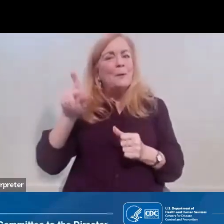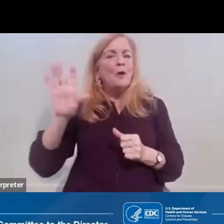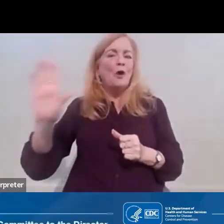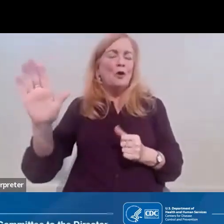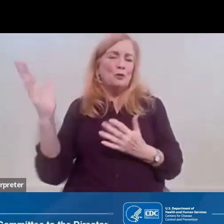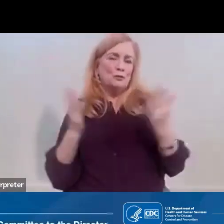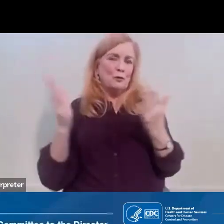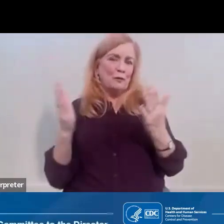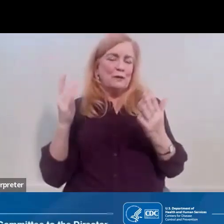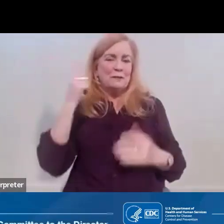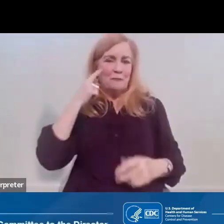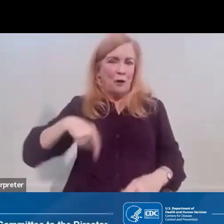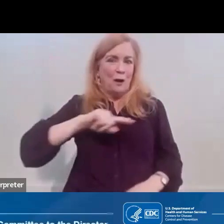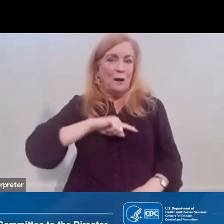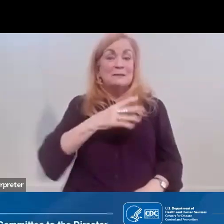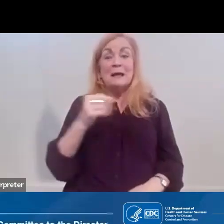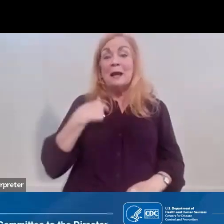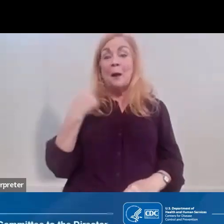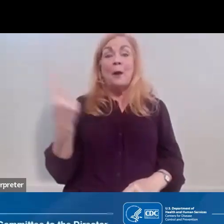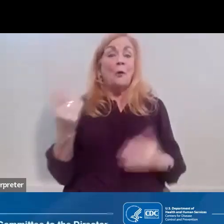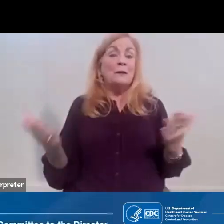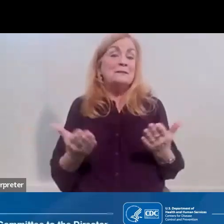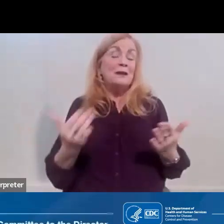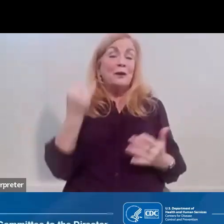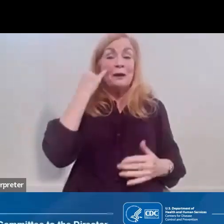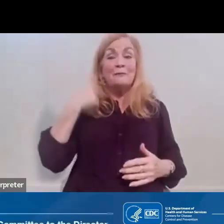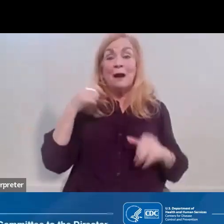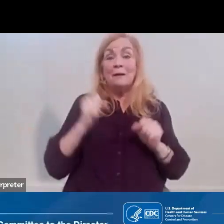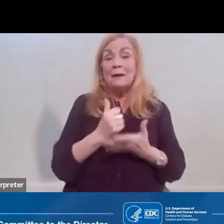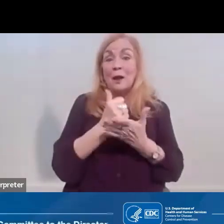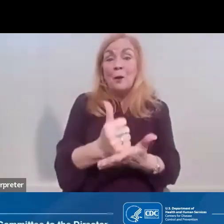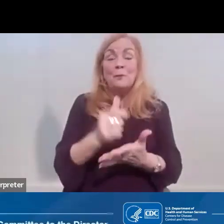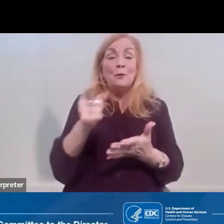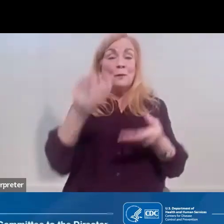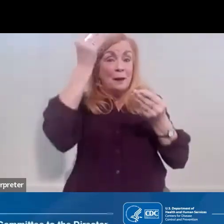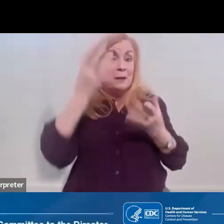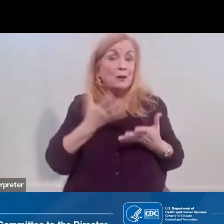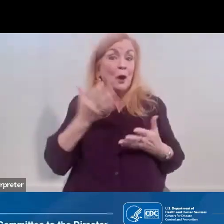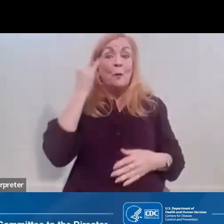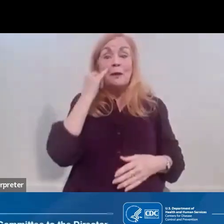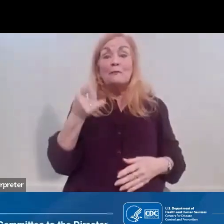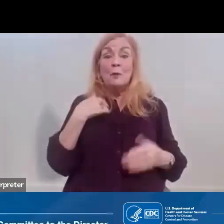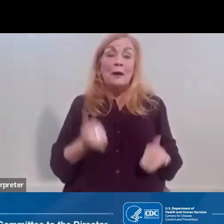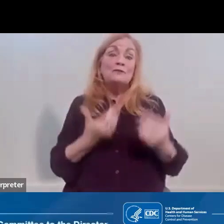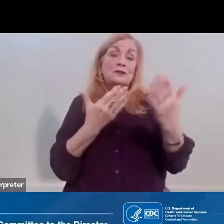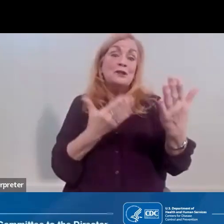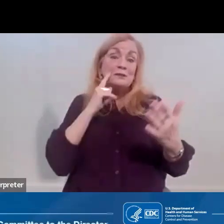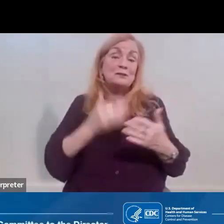And I am always around. If there's ever anything I can do, please let me know. And if you have suggestions for our next meeting, shoot them to me and David as well.